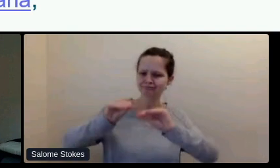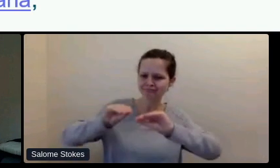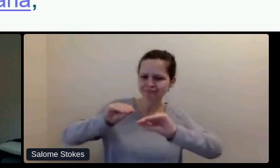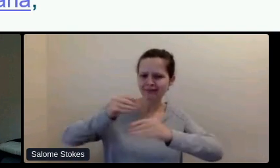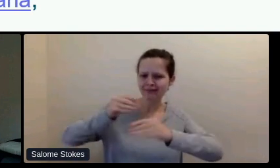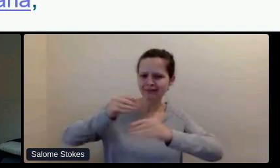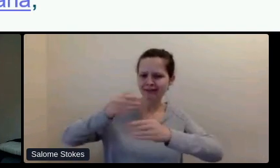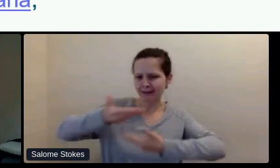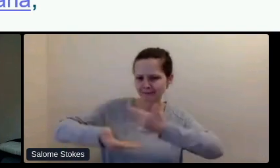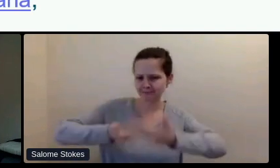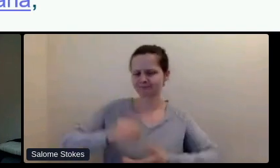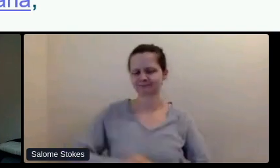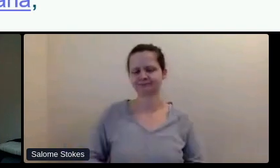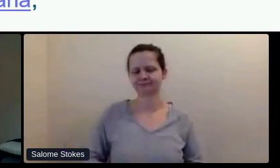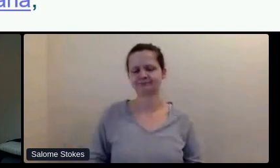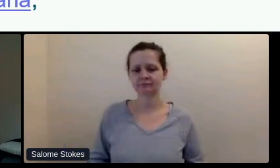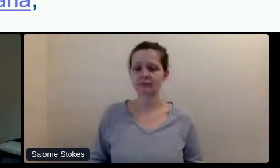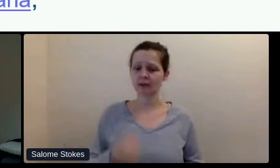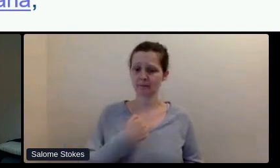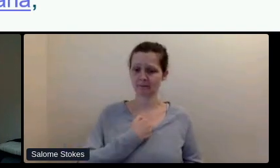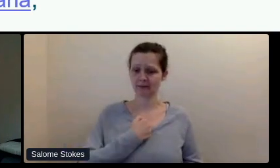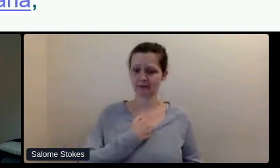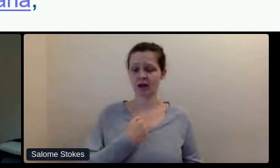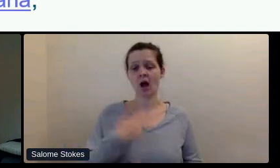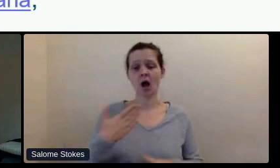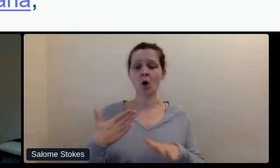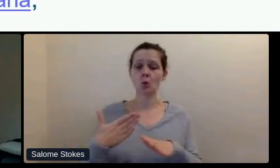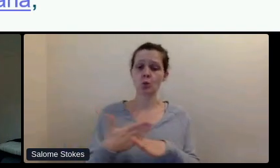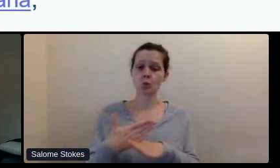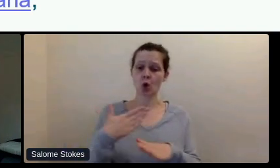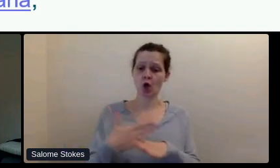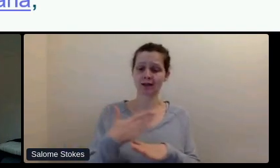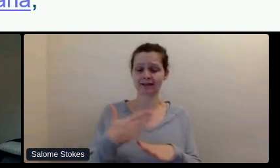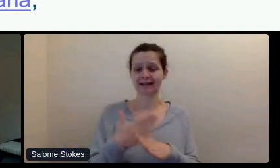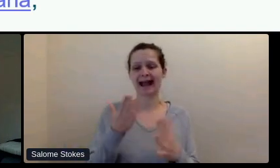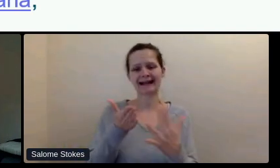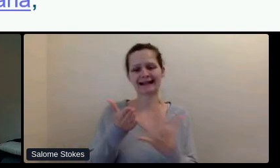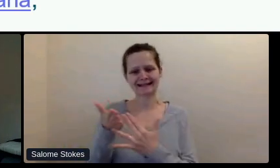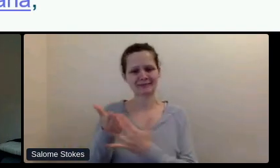who don't have particularly who don't have experience with it is the belief that ARIA